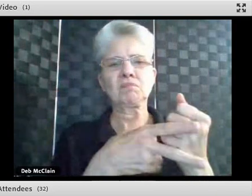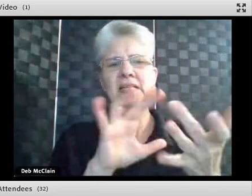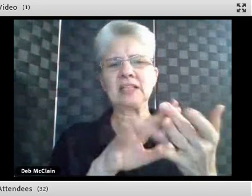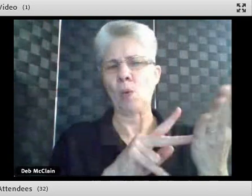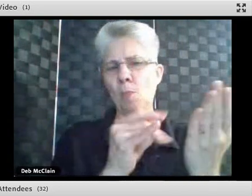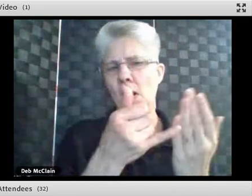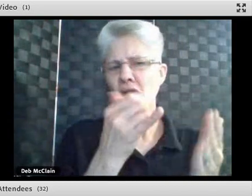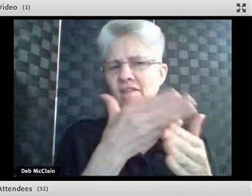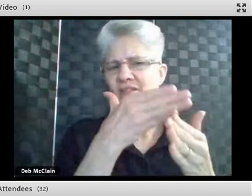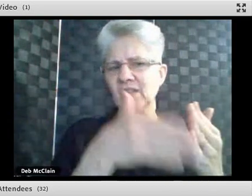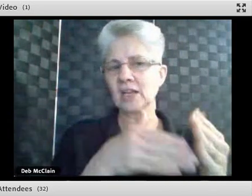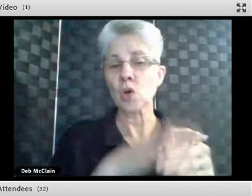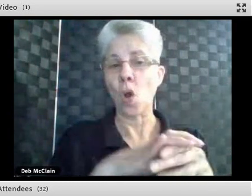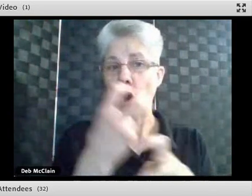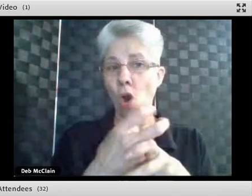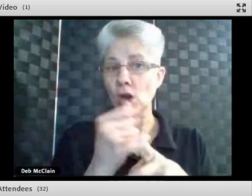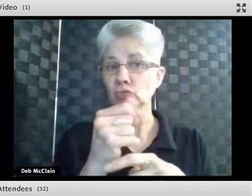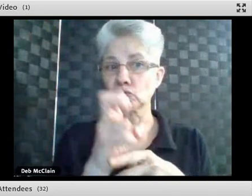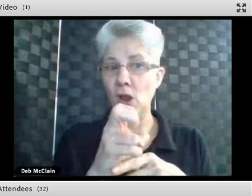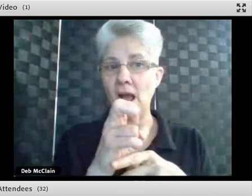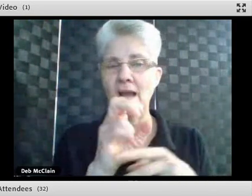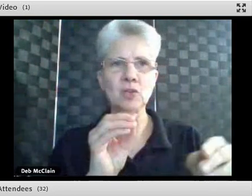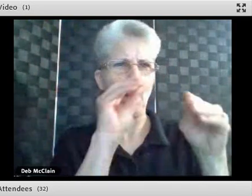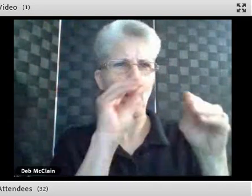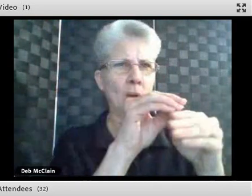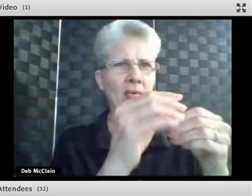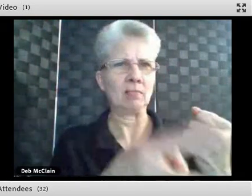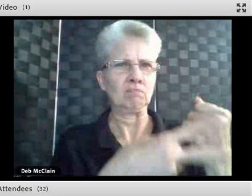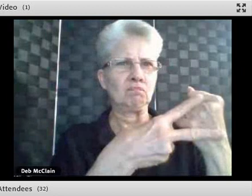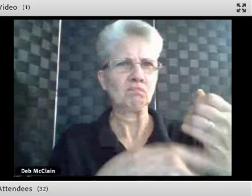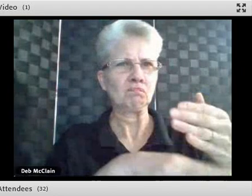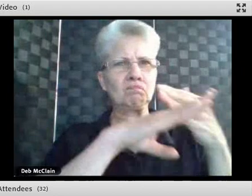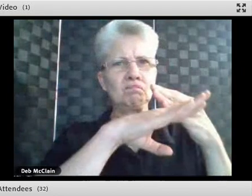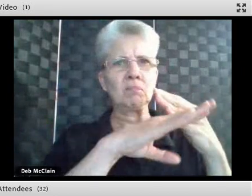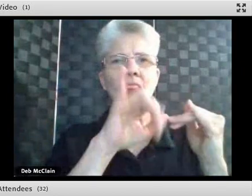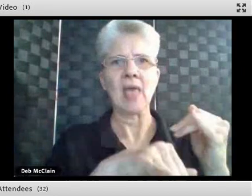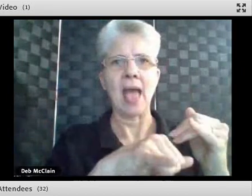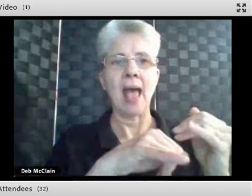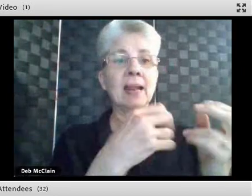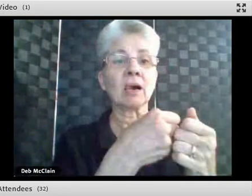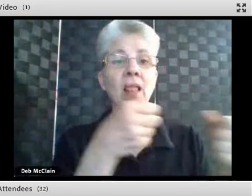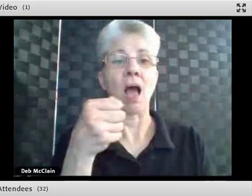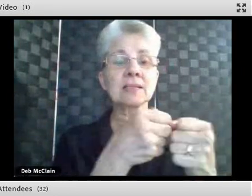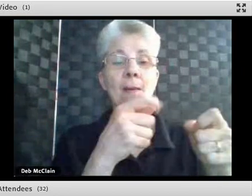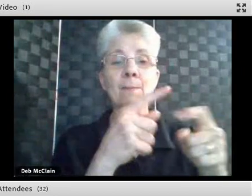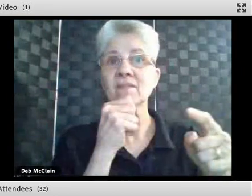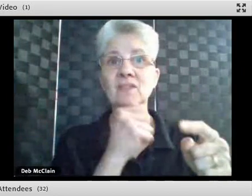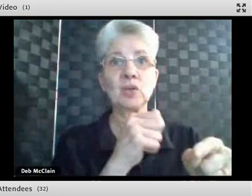you completed onto a hard drive, and you put it in the closet. It's perfectly safe, but if you never touch that again